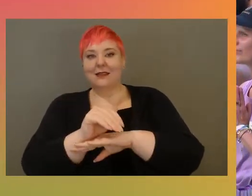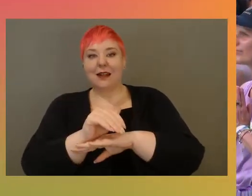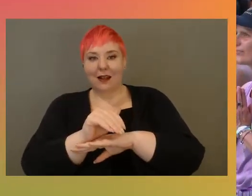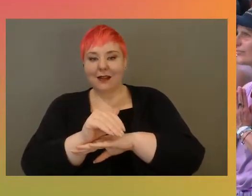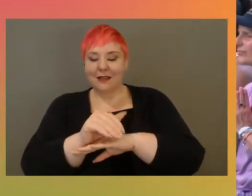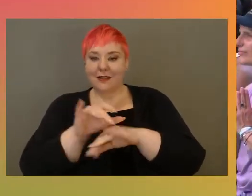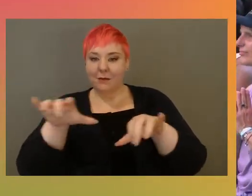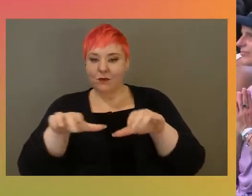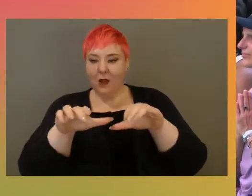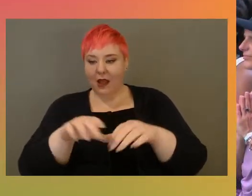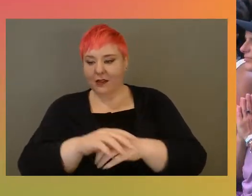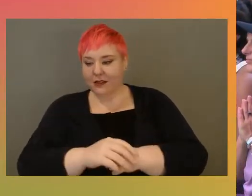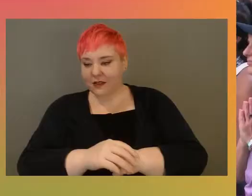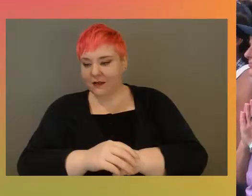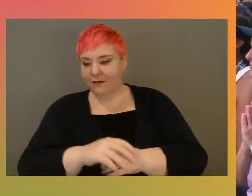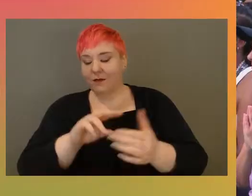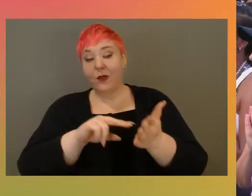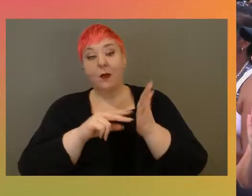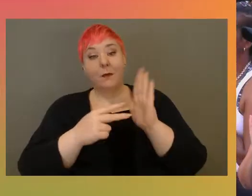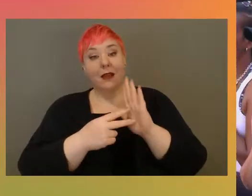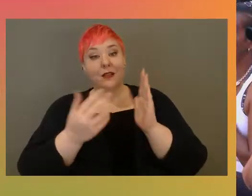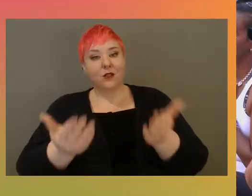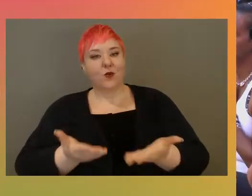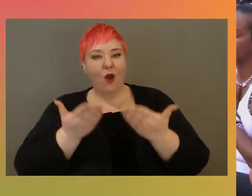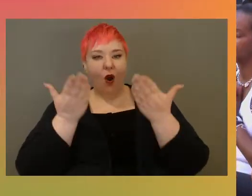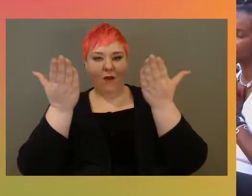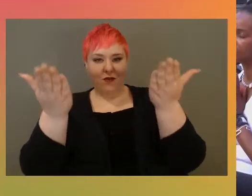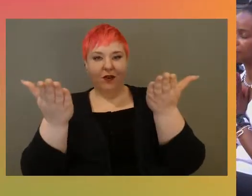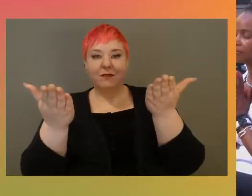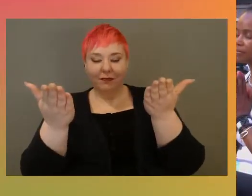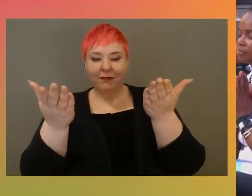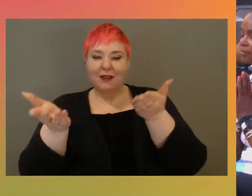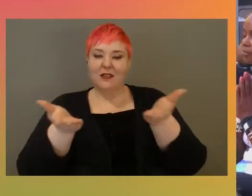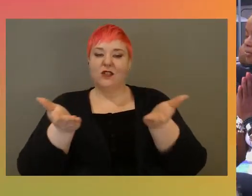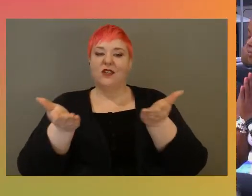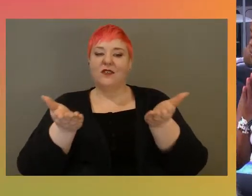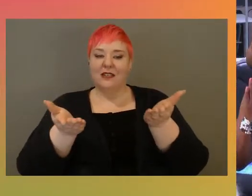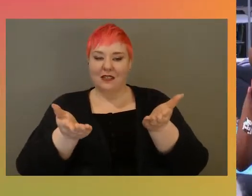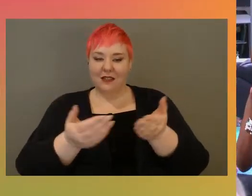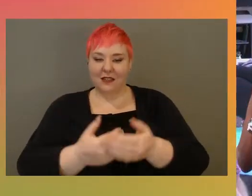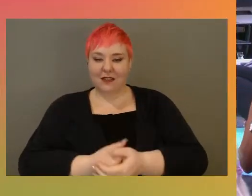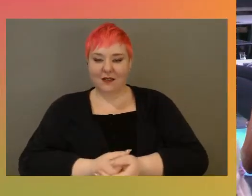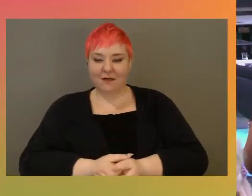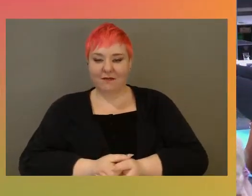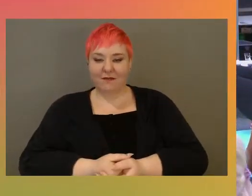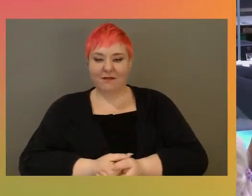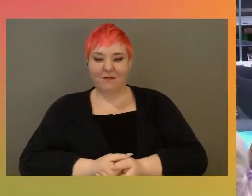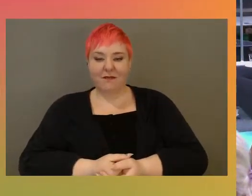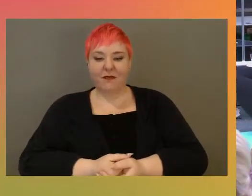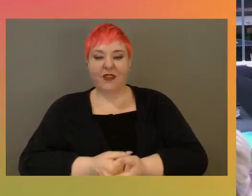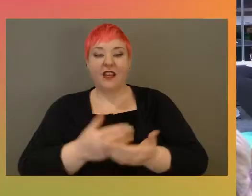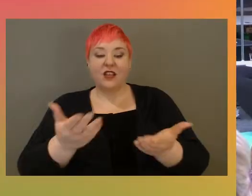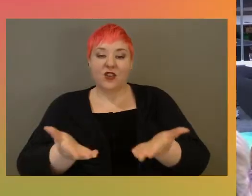YOU ARE GOING TO DO SOMETHING CALLED A DEDICATION. YOU ARE GOING TO DEDICATE YOUR